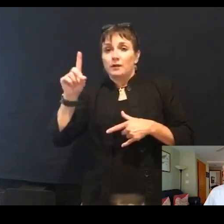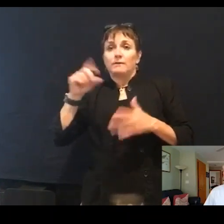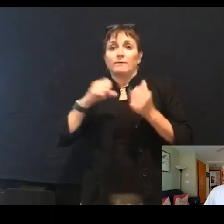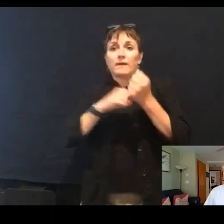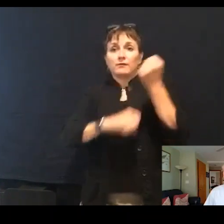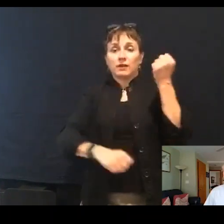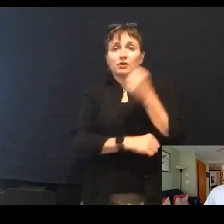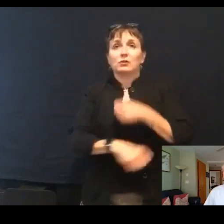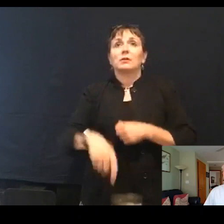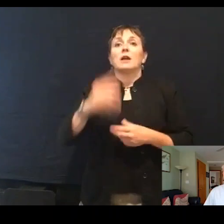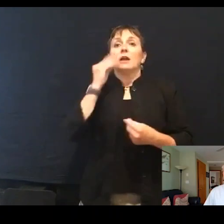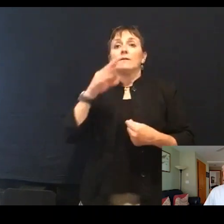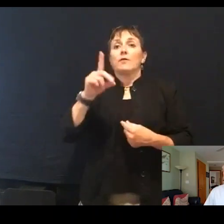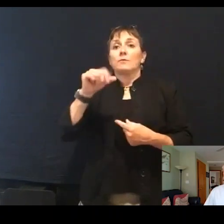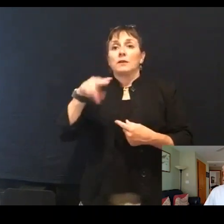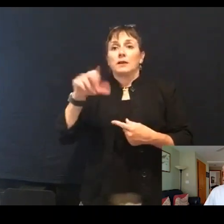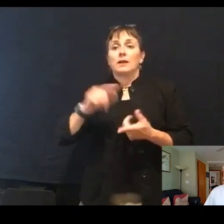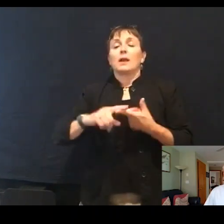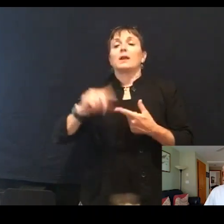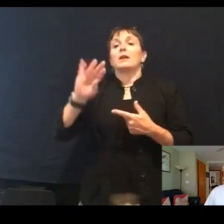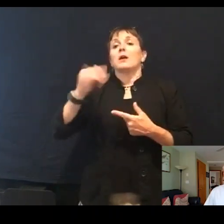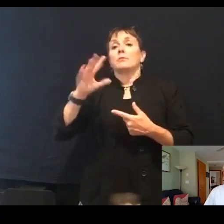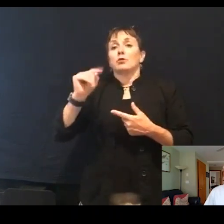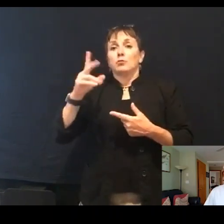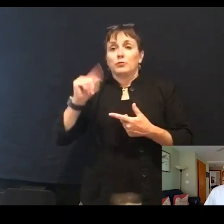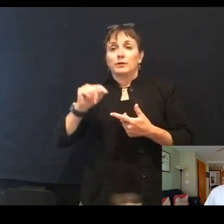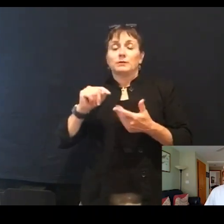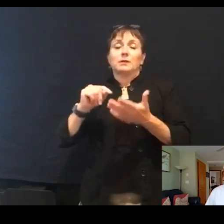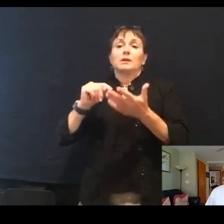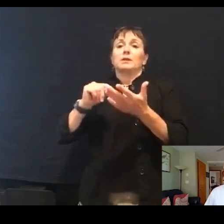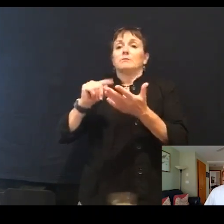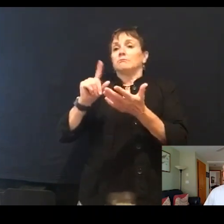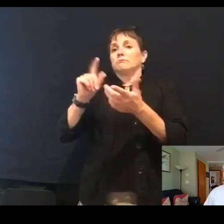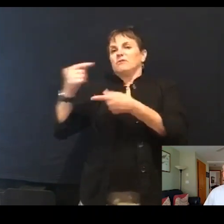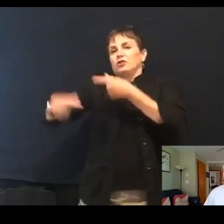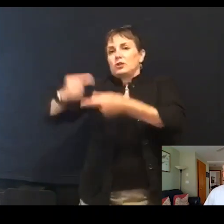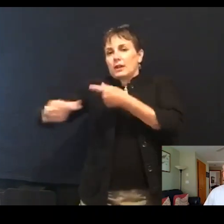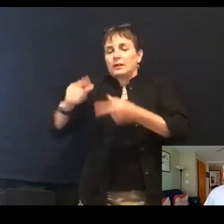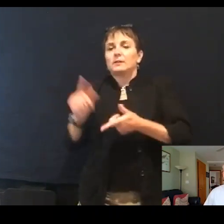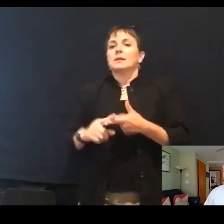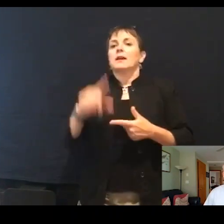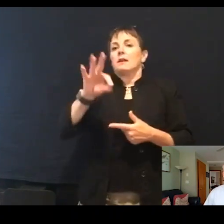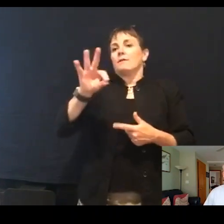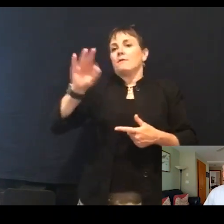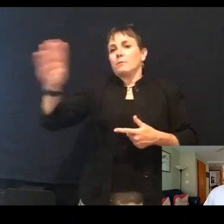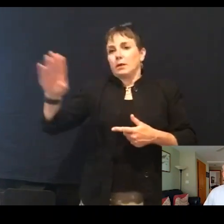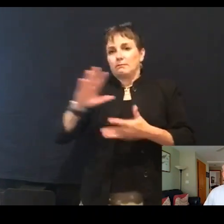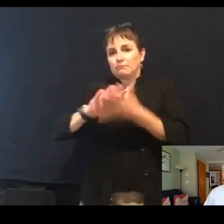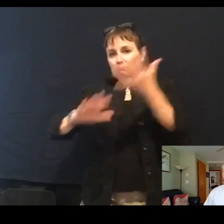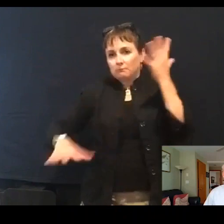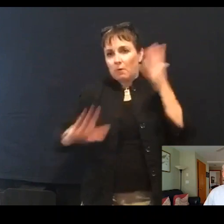InformedDNA, Blueprint Genetics, and the Foundation Fighting Blindness. Thank you very much.